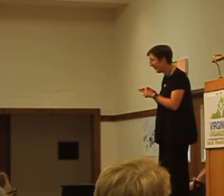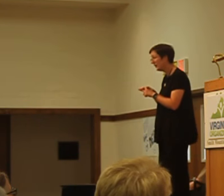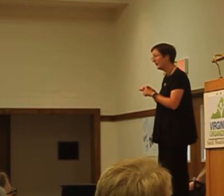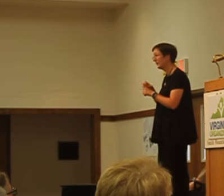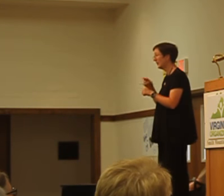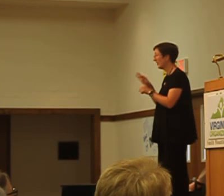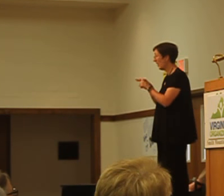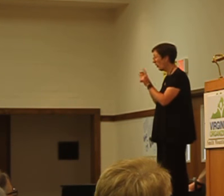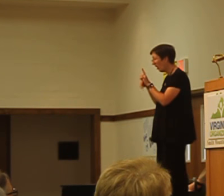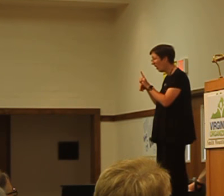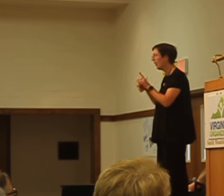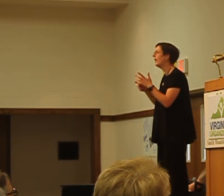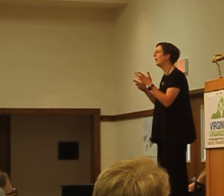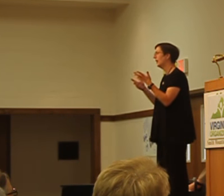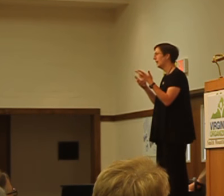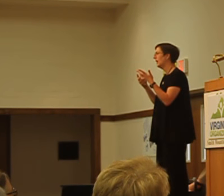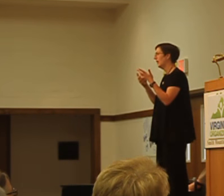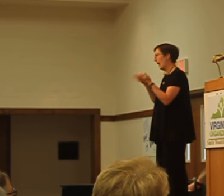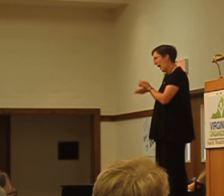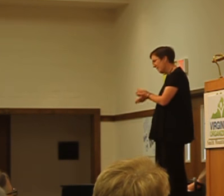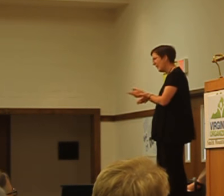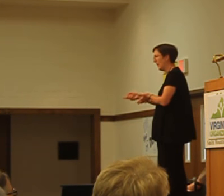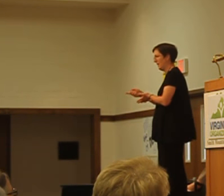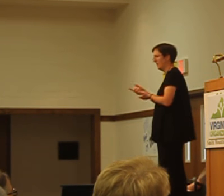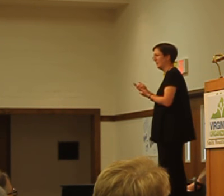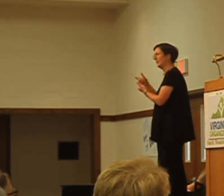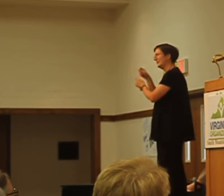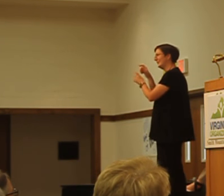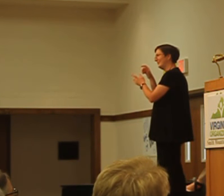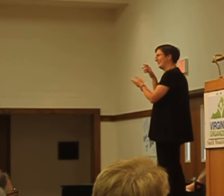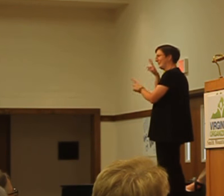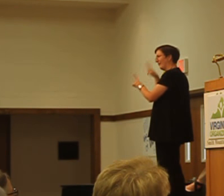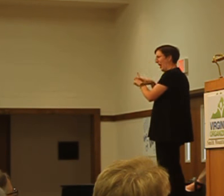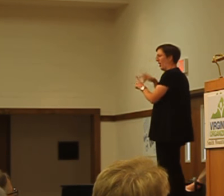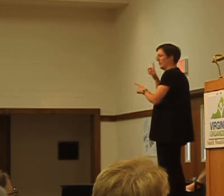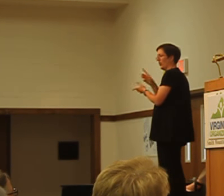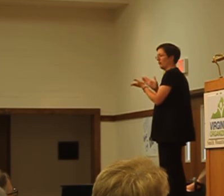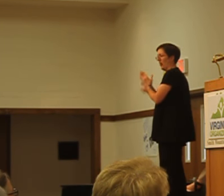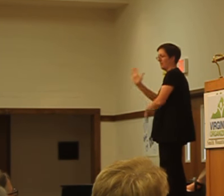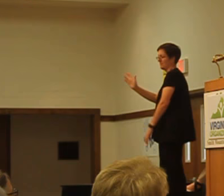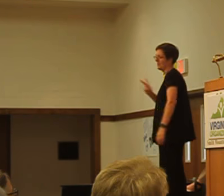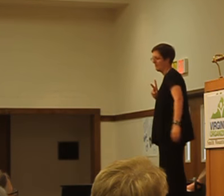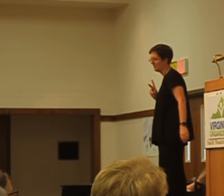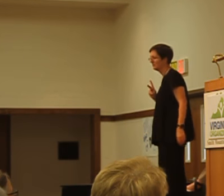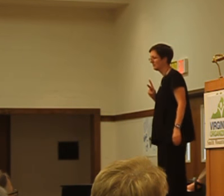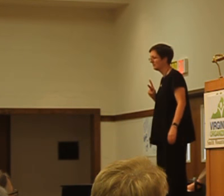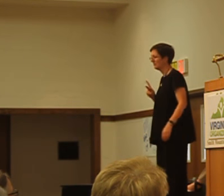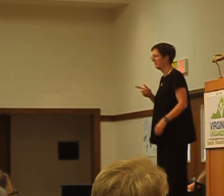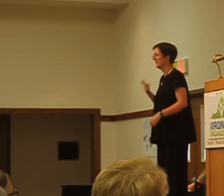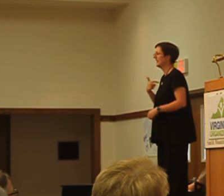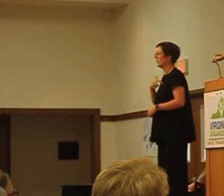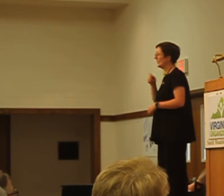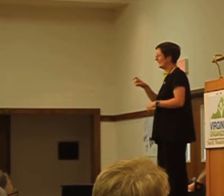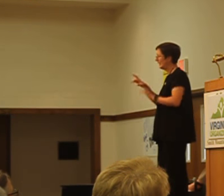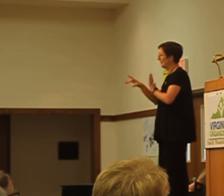help them out. Help them get their rights back. It's important. We need to get the right people in the right places